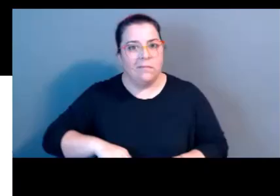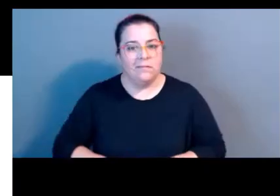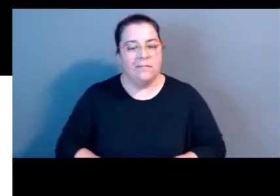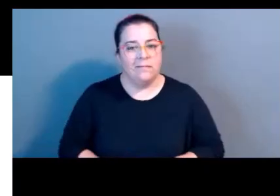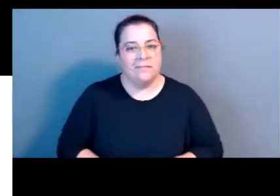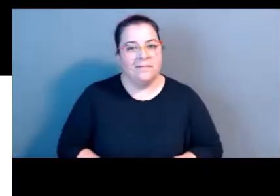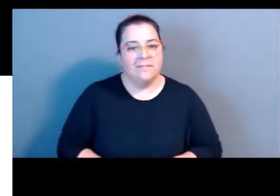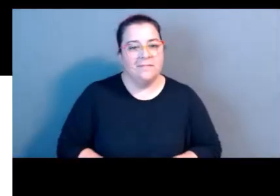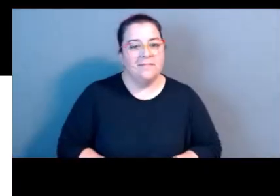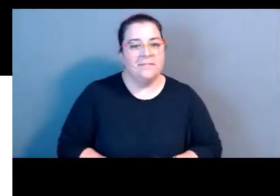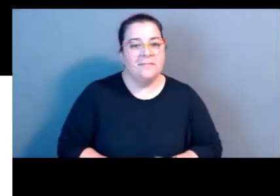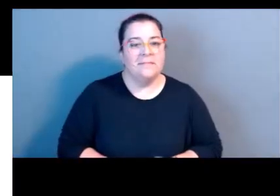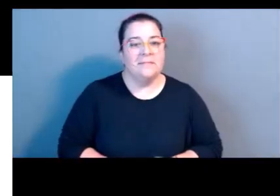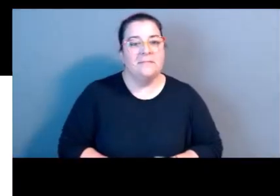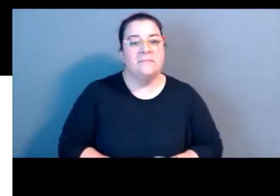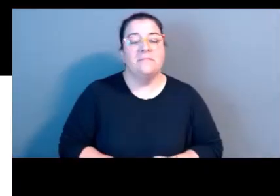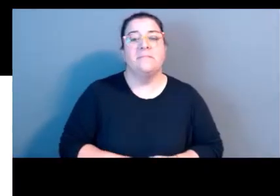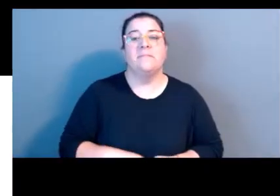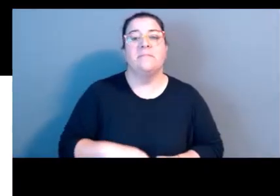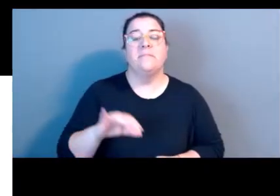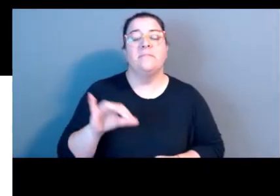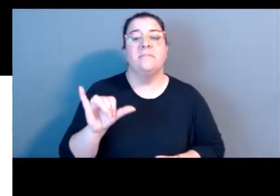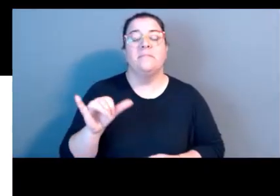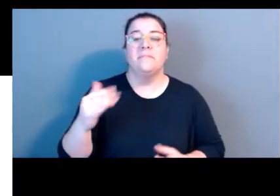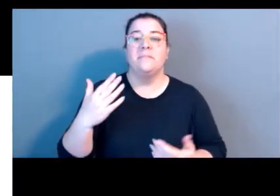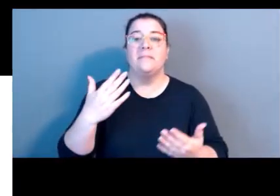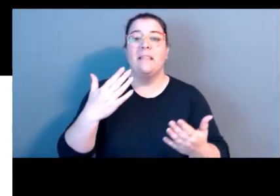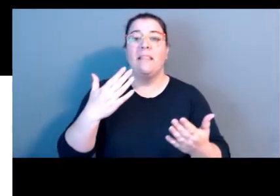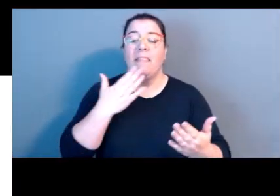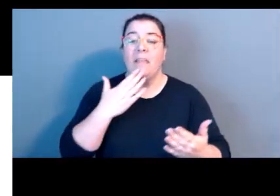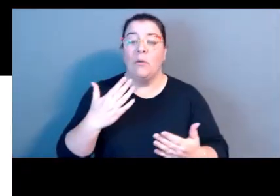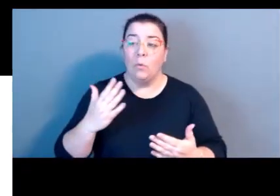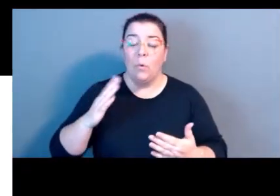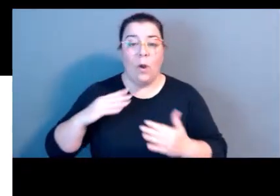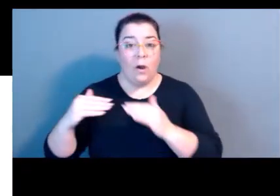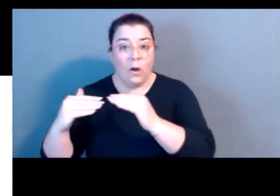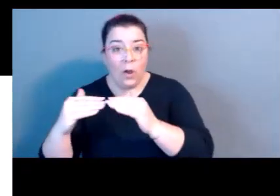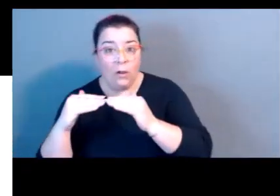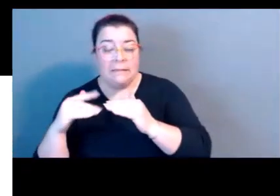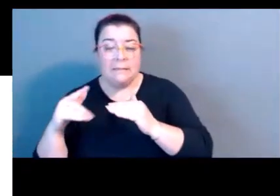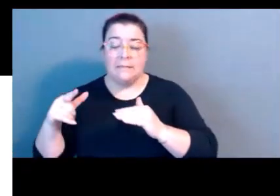I would also like to thank colleagues who helped to organize this webinar, Stephanie